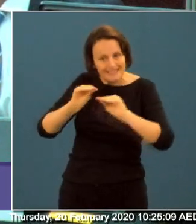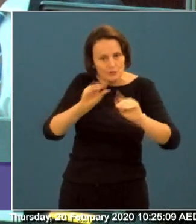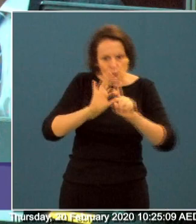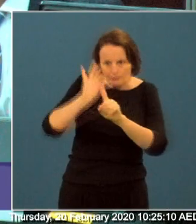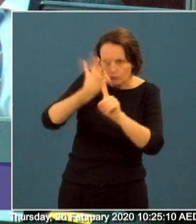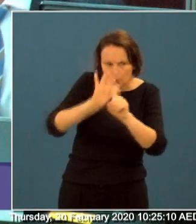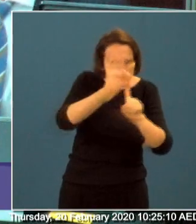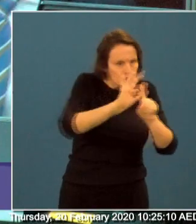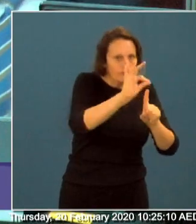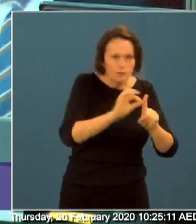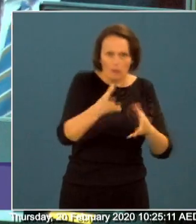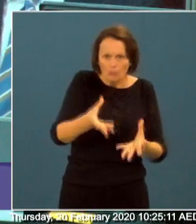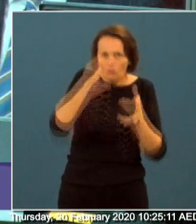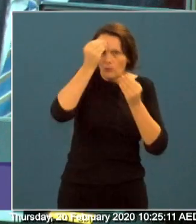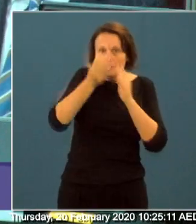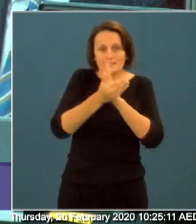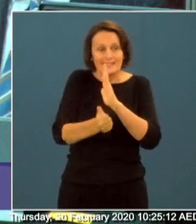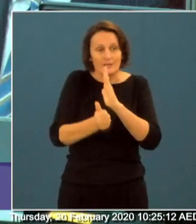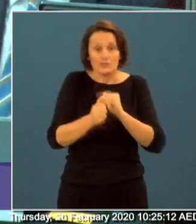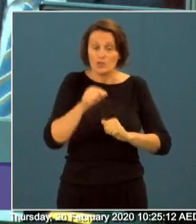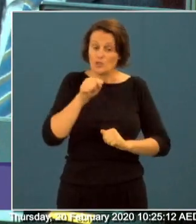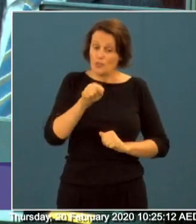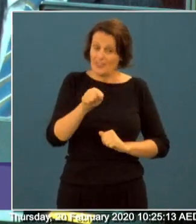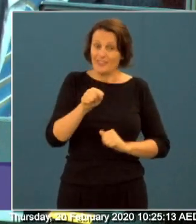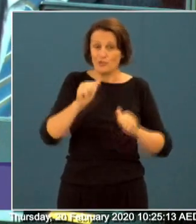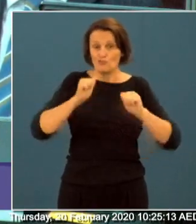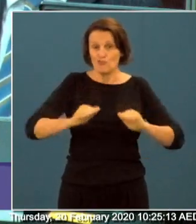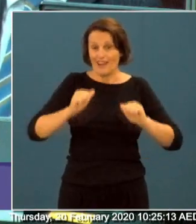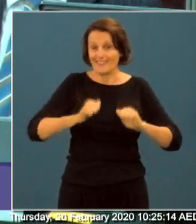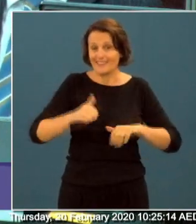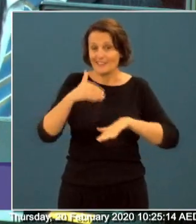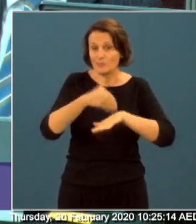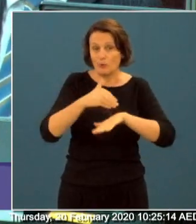Training is an issue that the Commission is interested in,